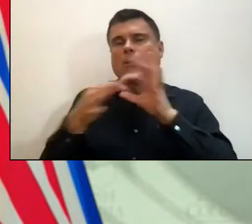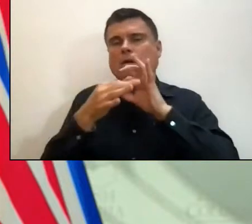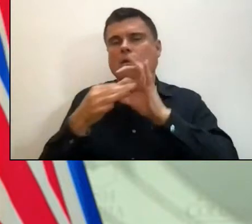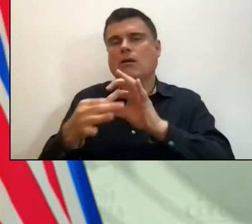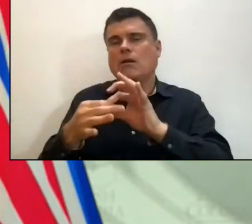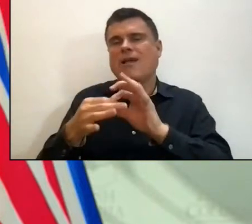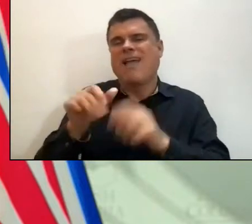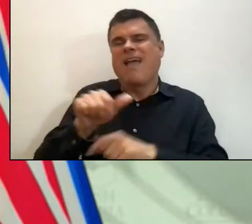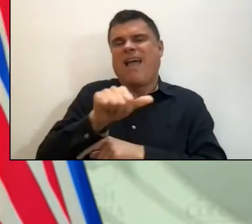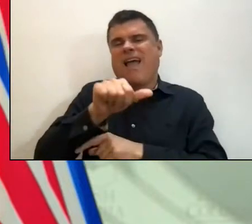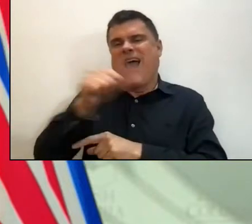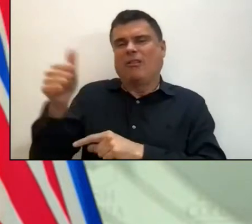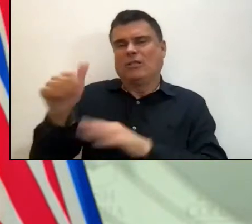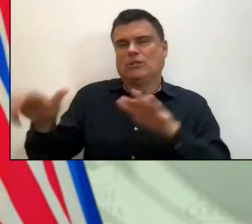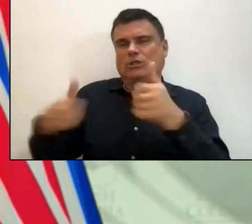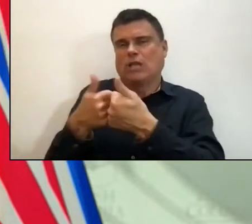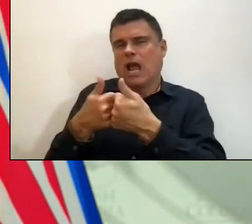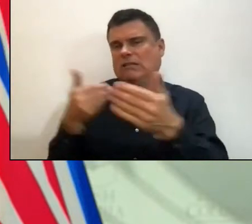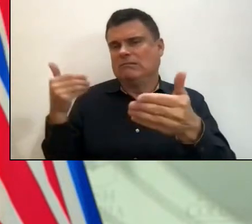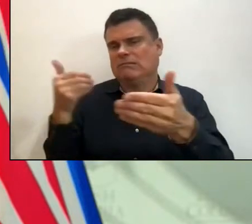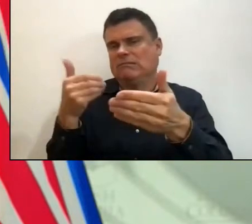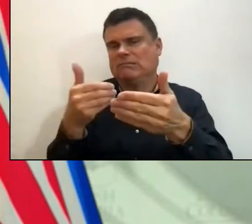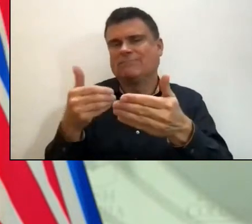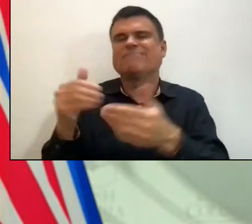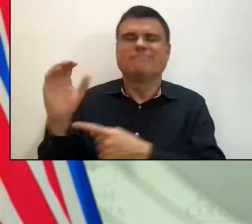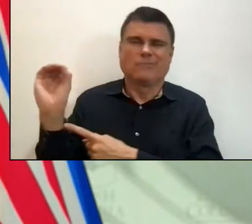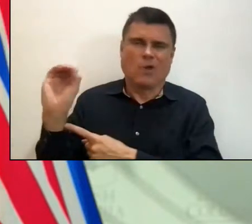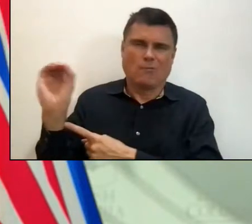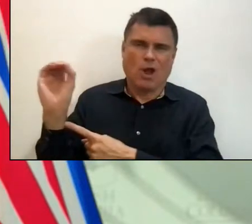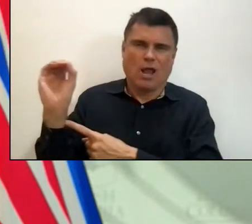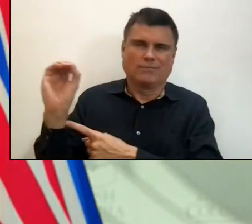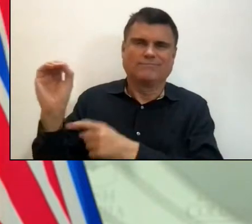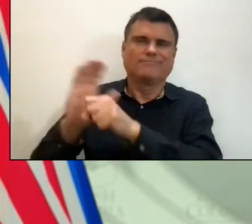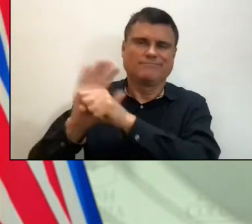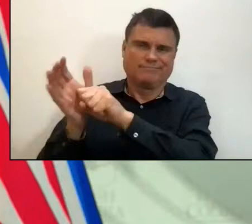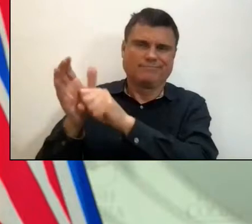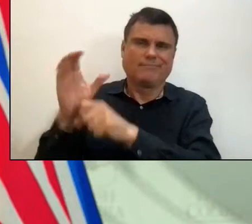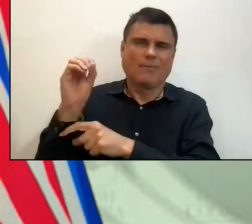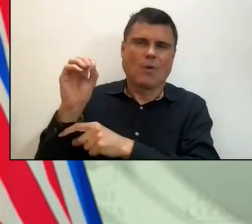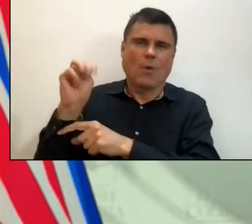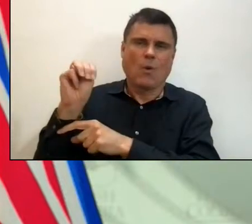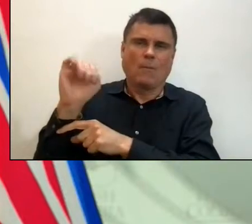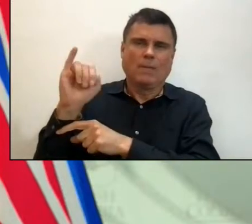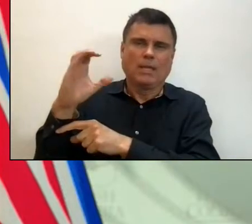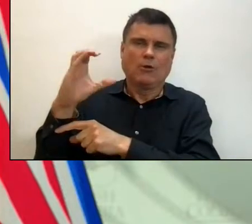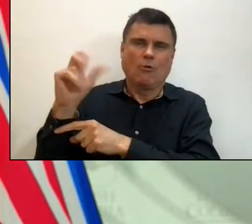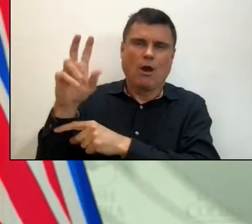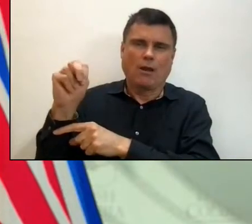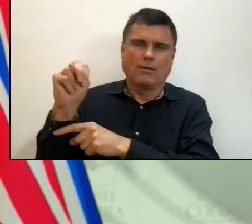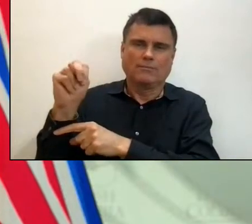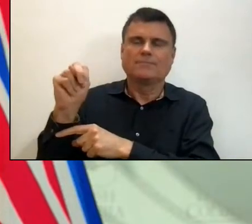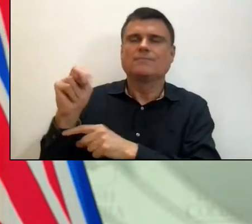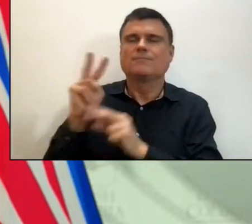the rapid spread of the variant here and at home and abroad and the provincial health officer will announce further